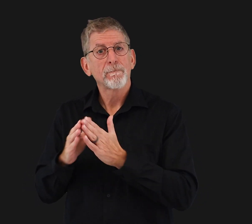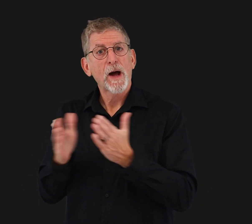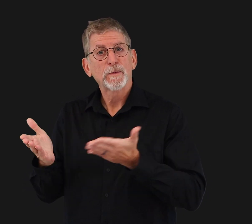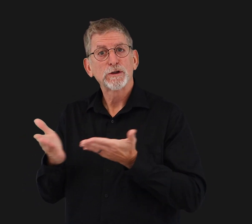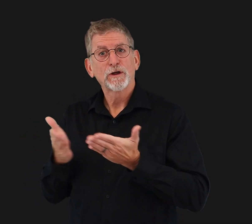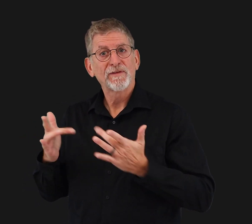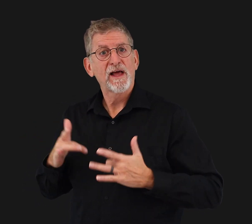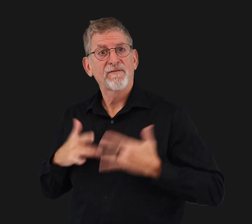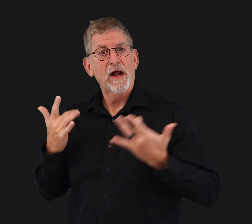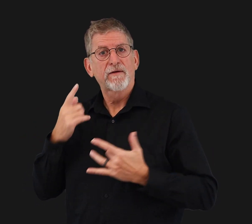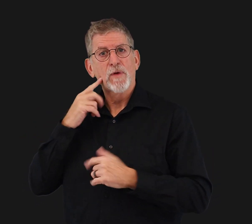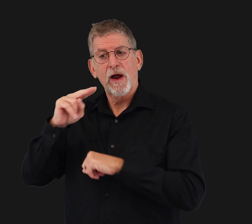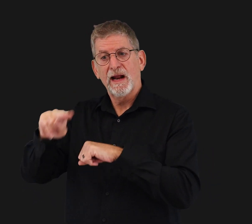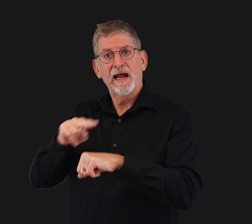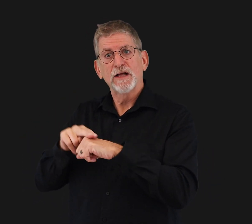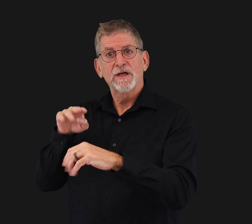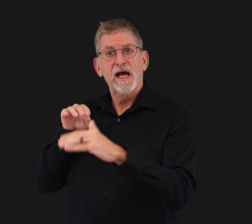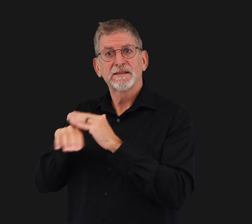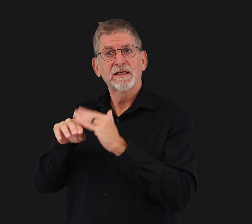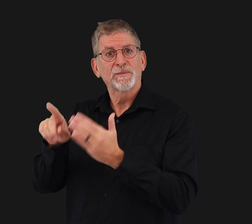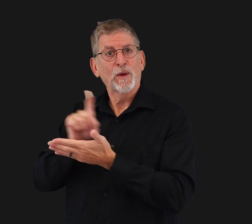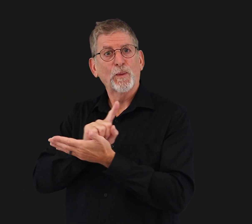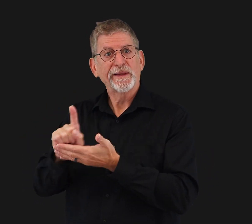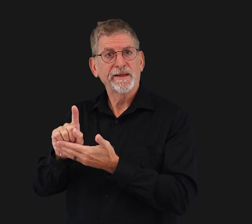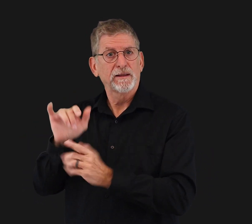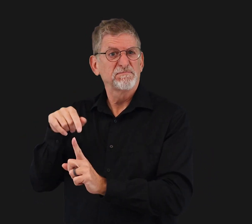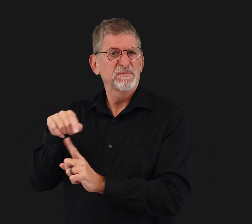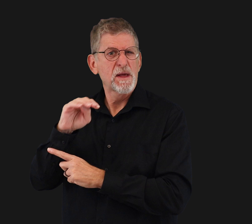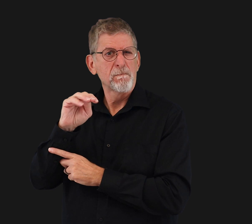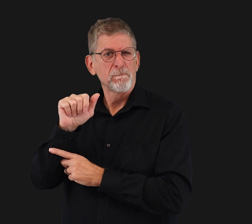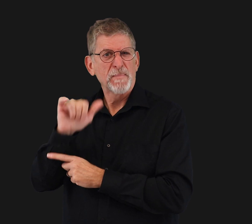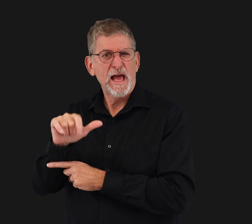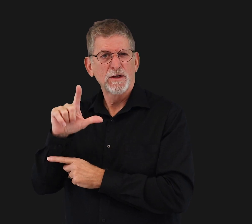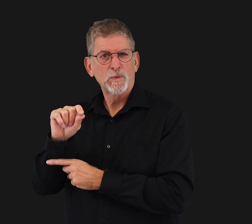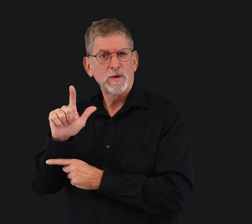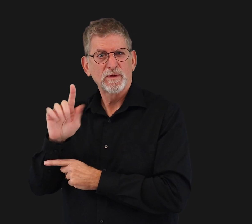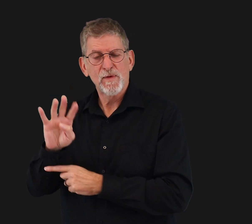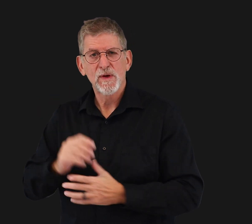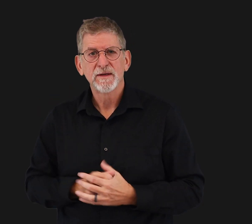◦ Public service event for National Accessibility Week (May 2024)